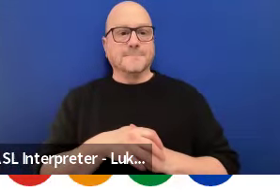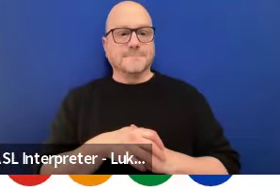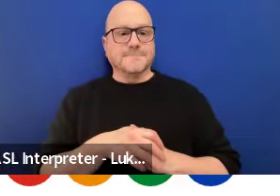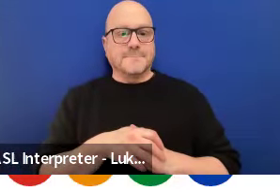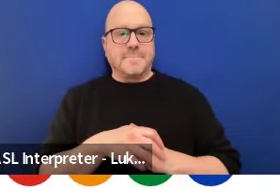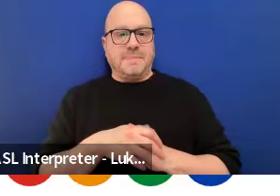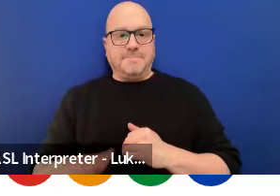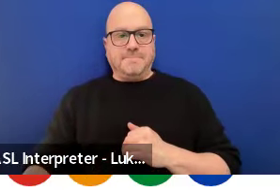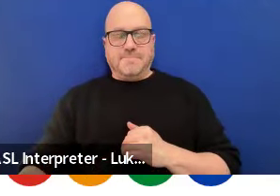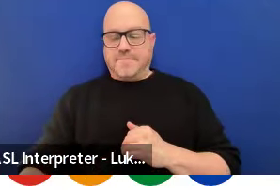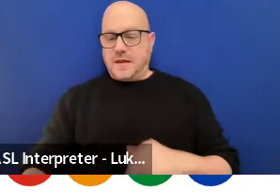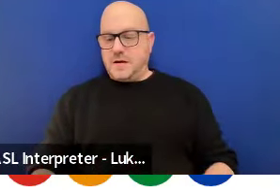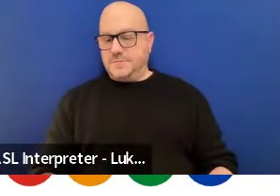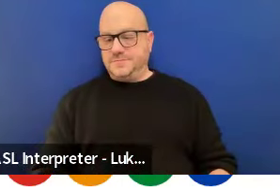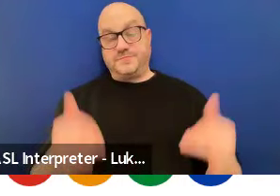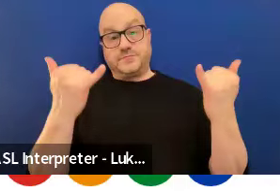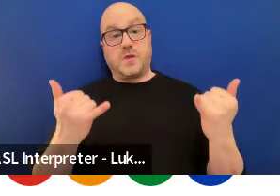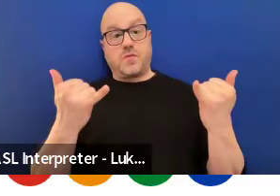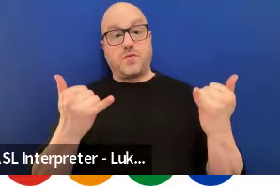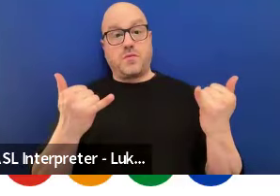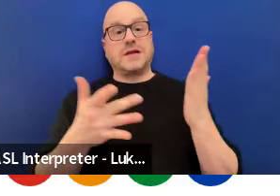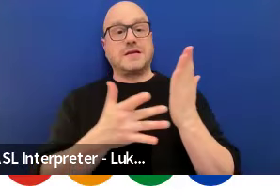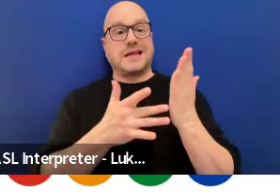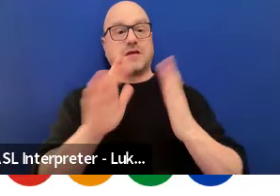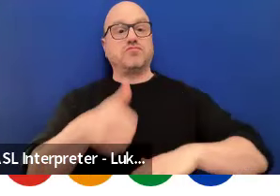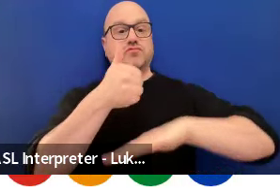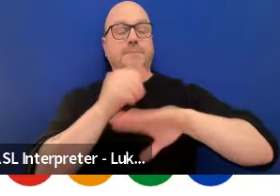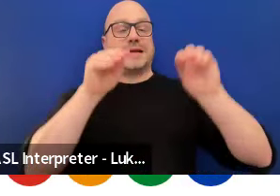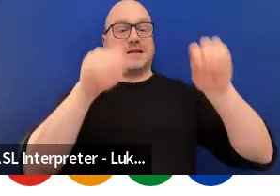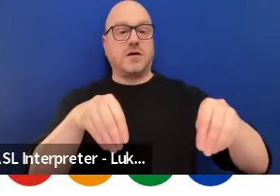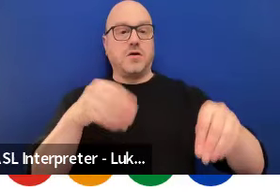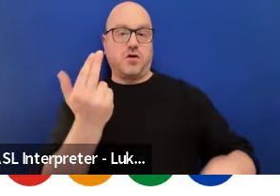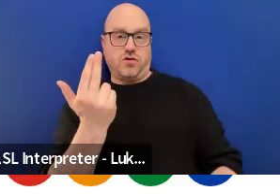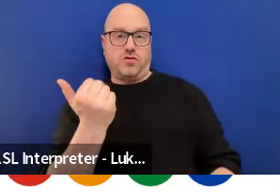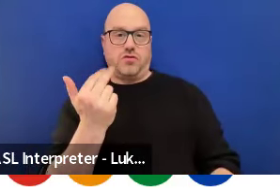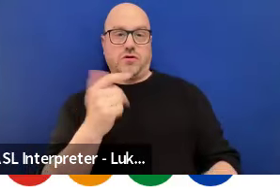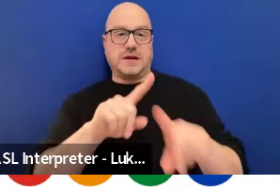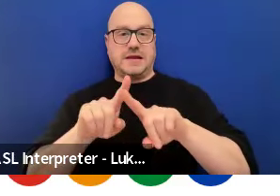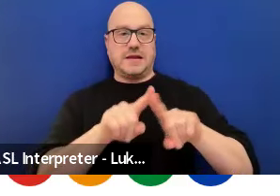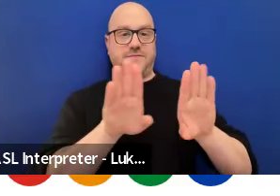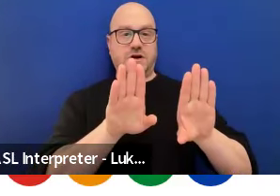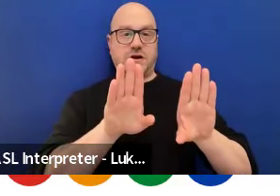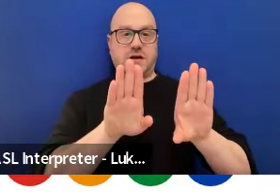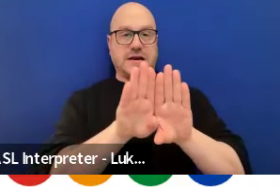INTO MY BAG AND LEAN OVER TO TAP THE FARE GATE, WHICH IS AMAZING. WE CURRENTLY HAVE THIS TECHNOLOGY